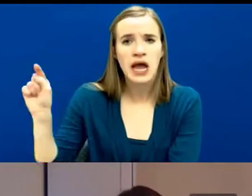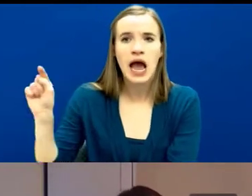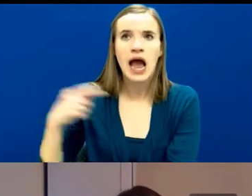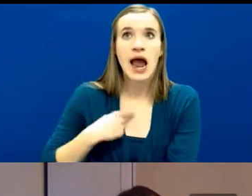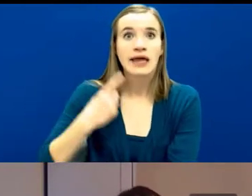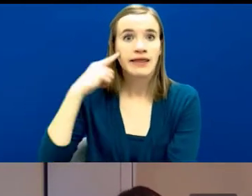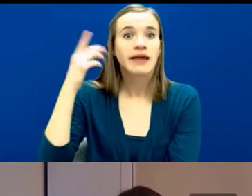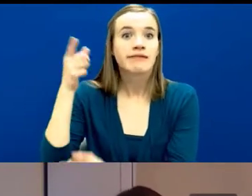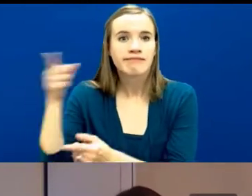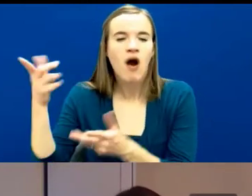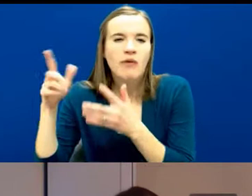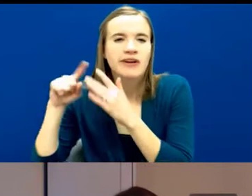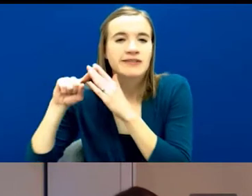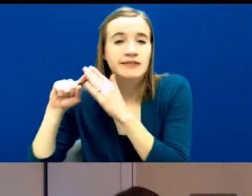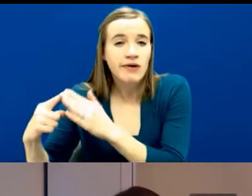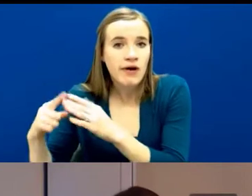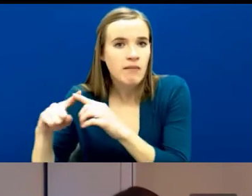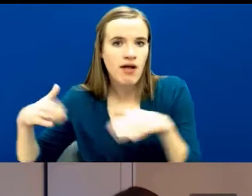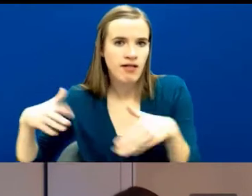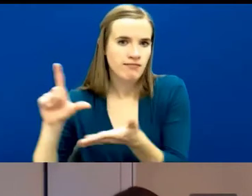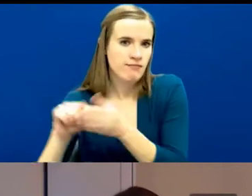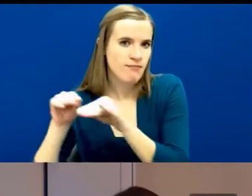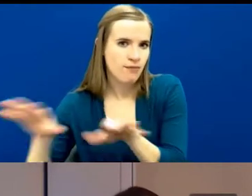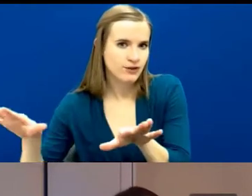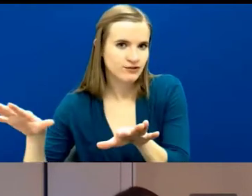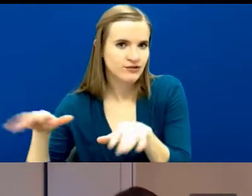time I did the literature review, but they really, there weren't many out. And